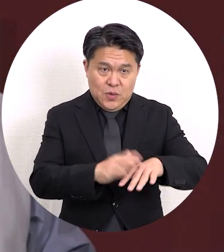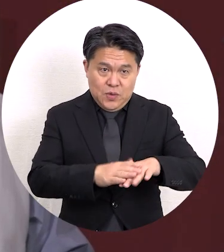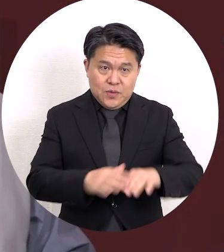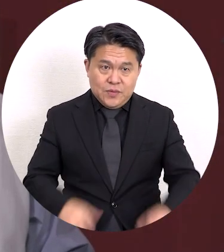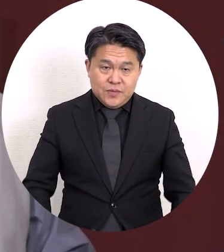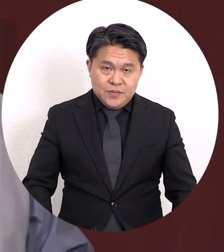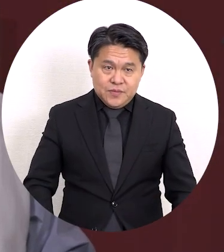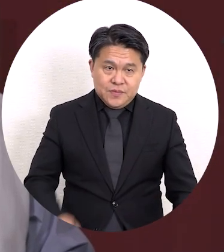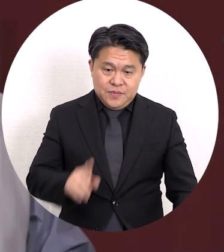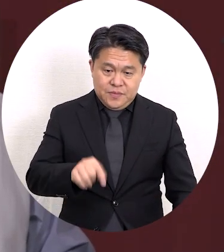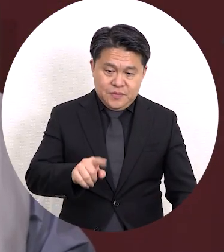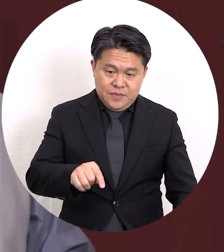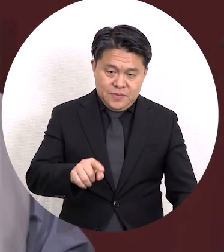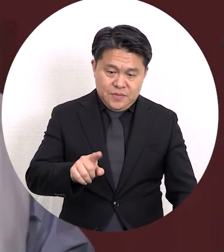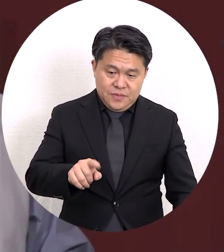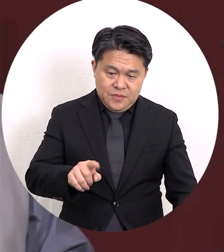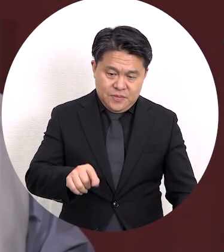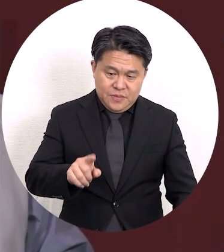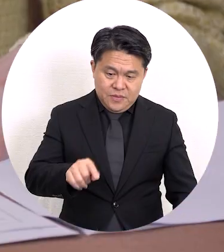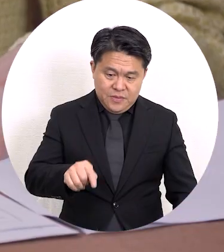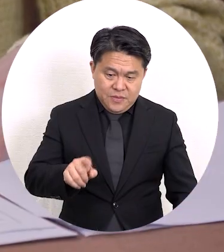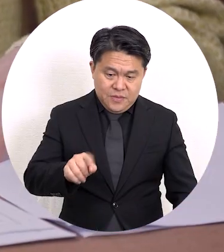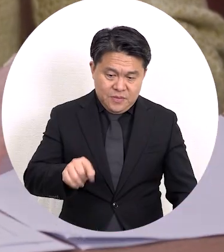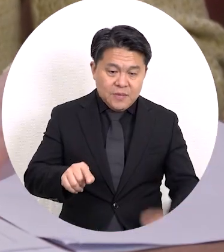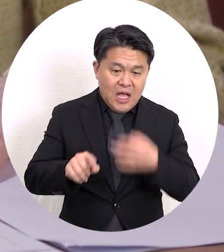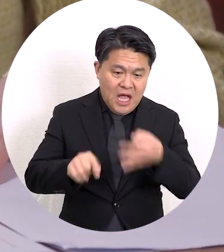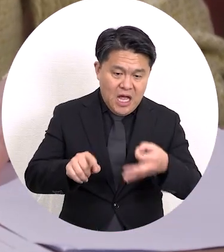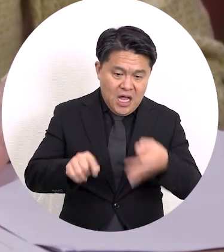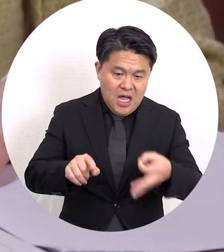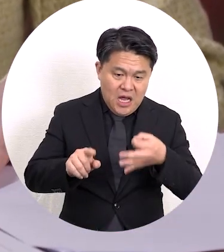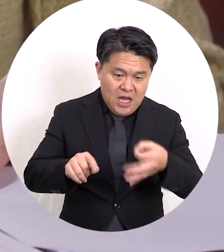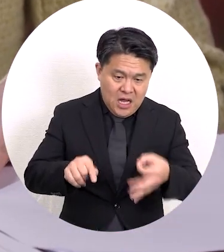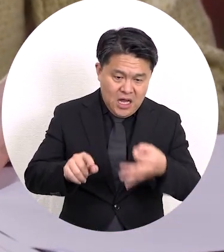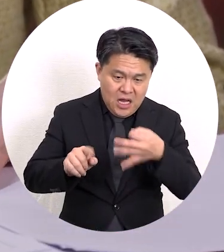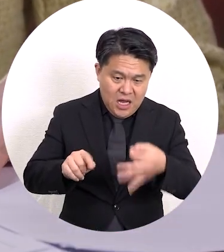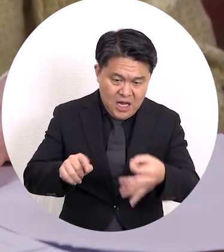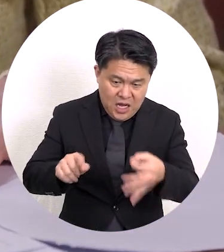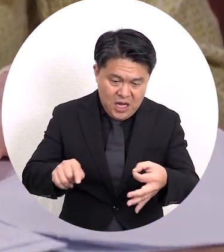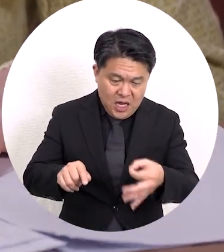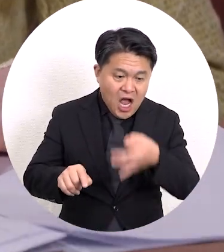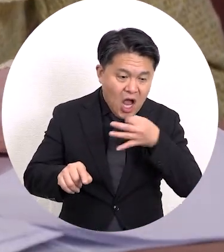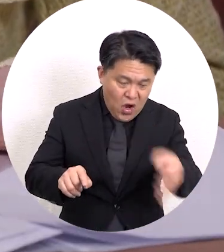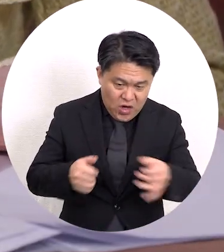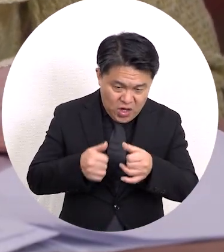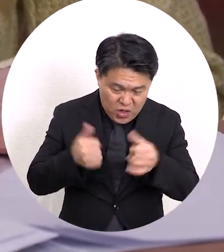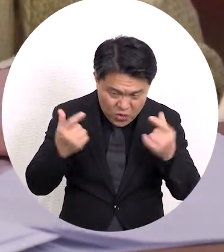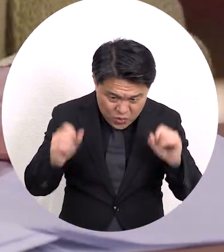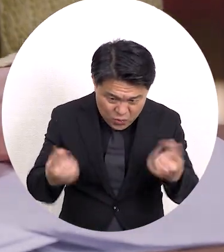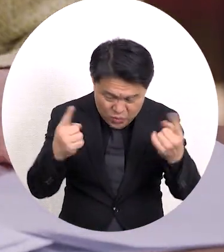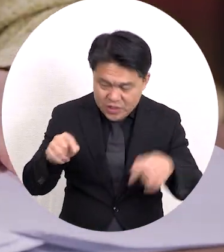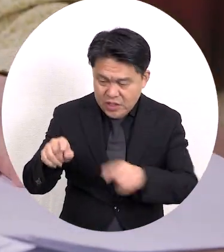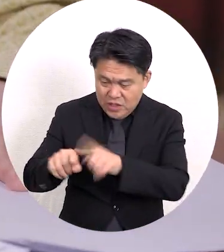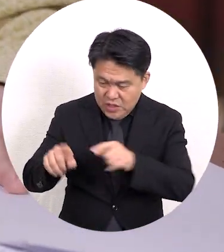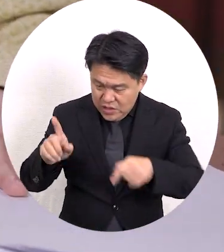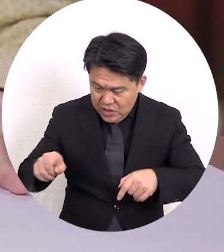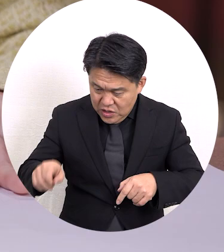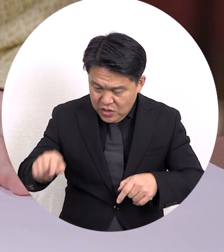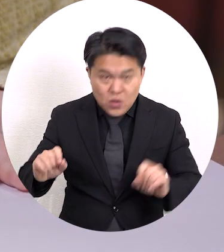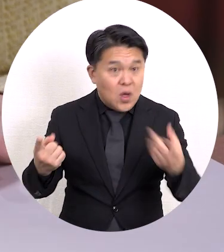“Do you think you could perform this action?”